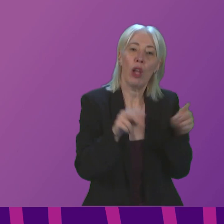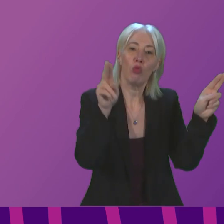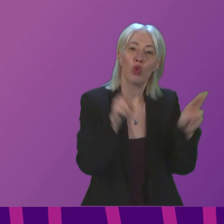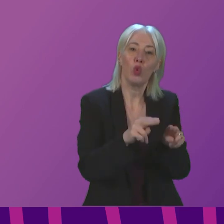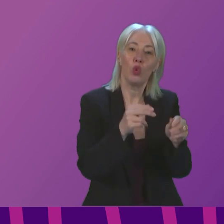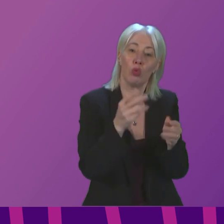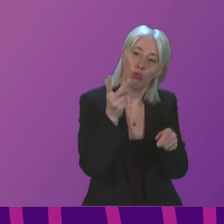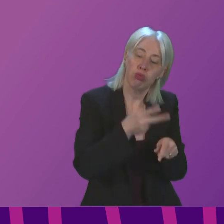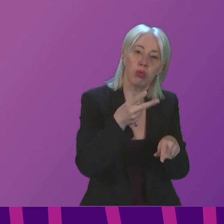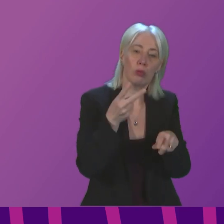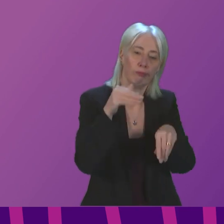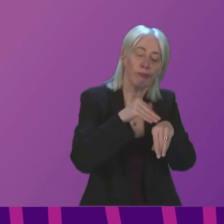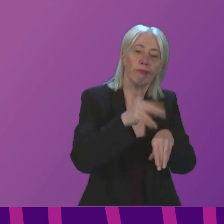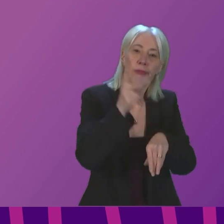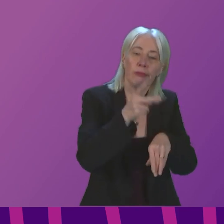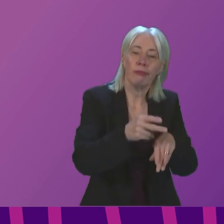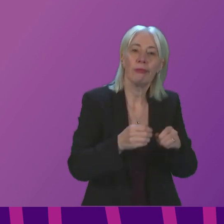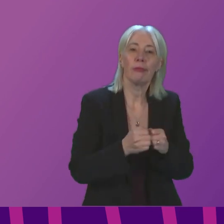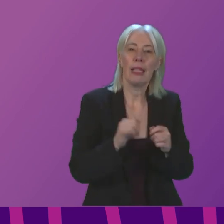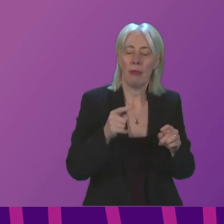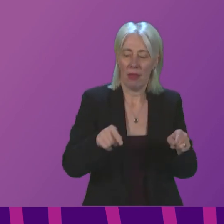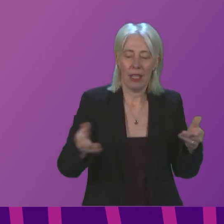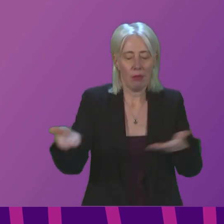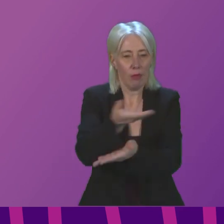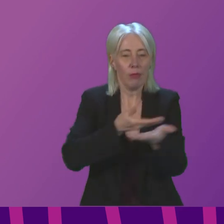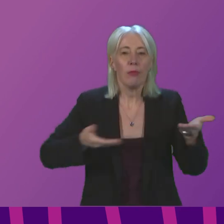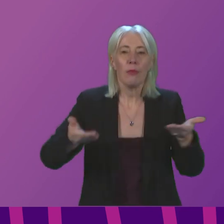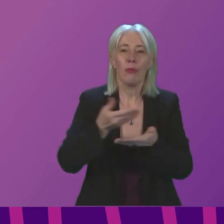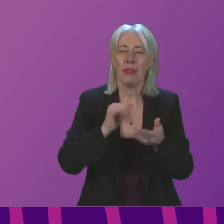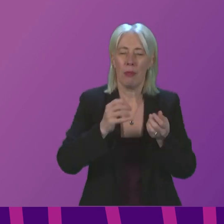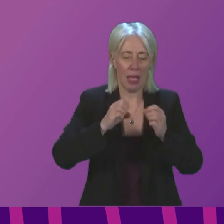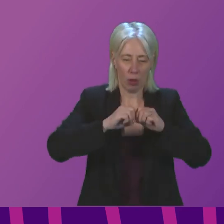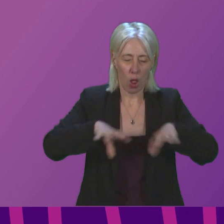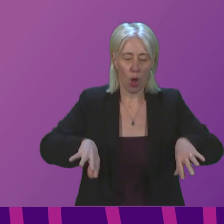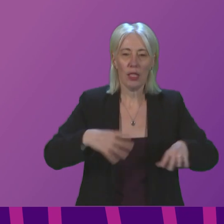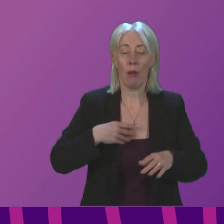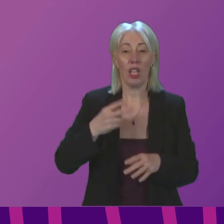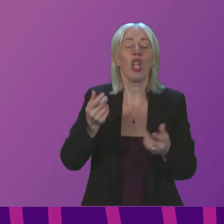One thing that is often lost in these discussions—I reiterate that I am talking in general terms